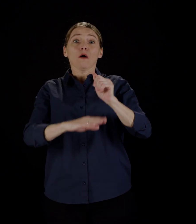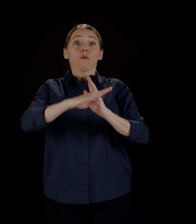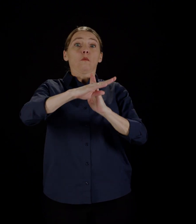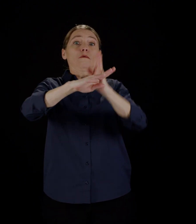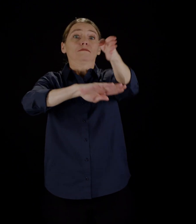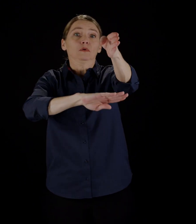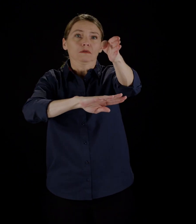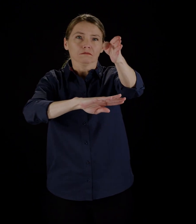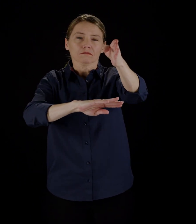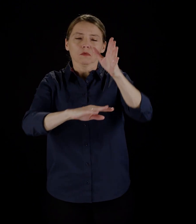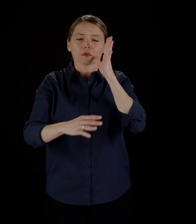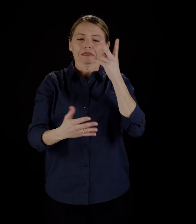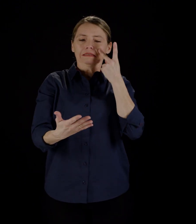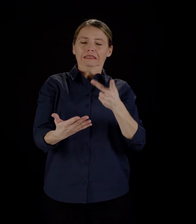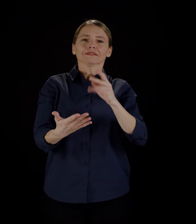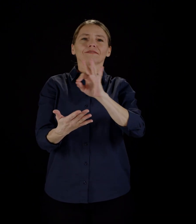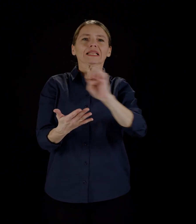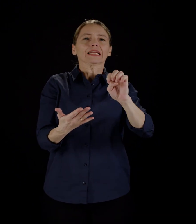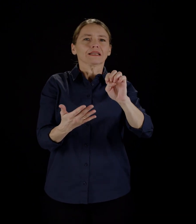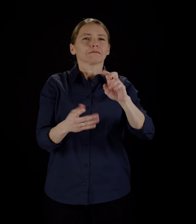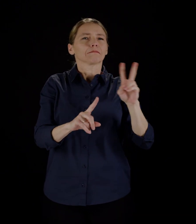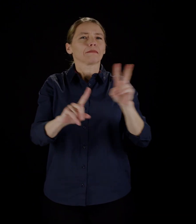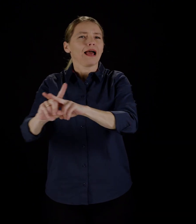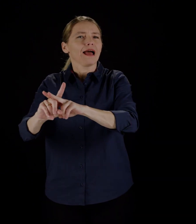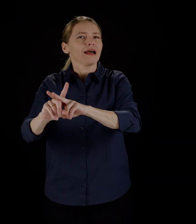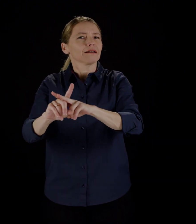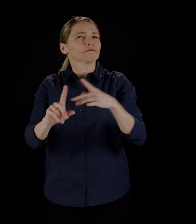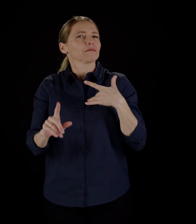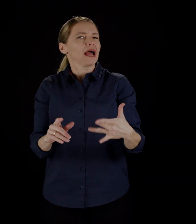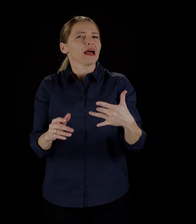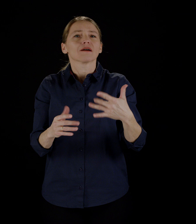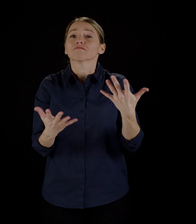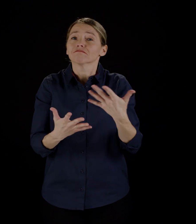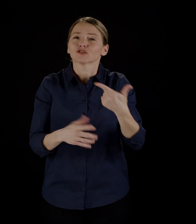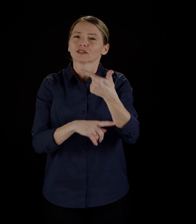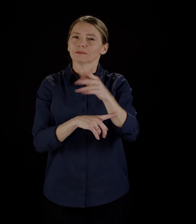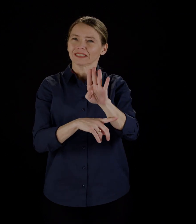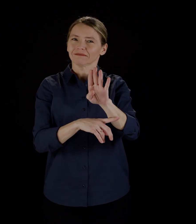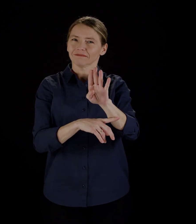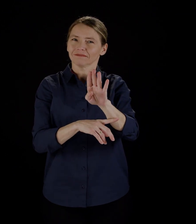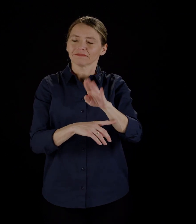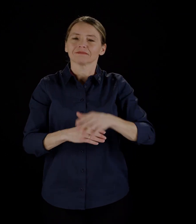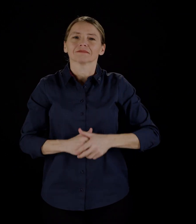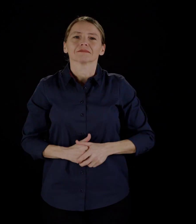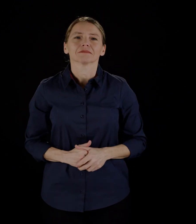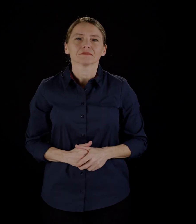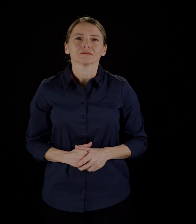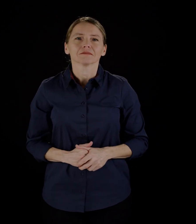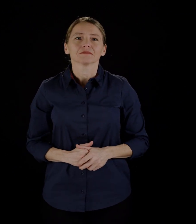There are plans that offer unlimited data, in which case there are no monthly usage limits,